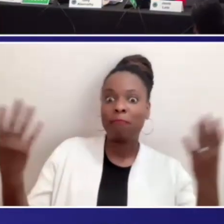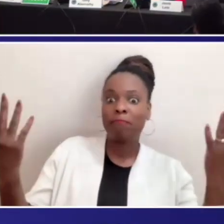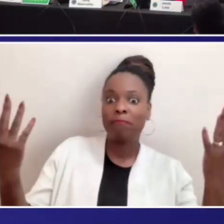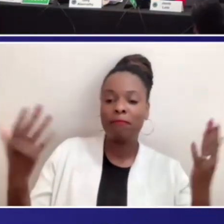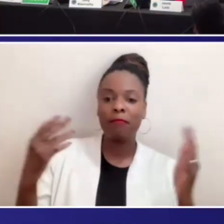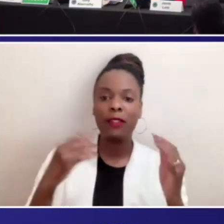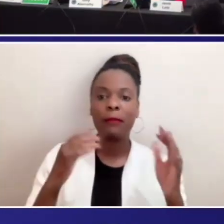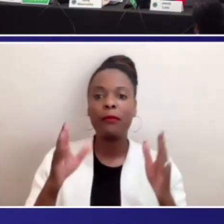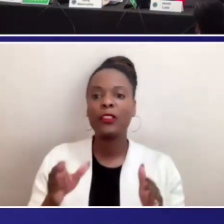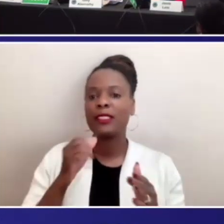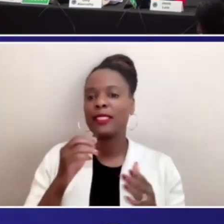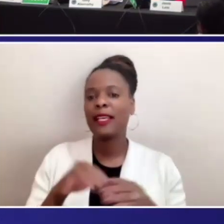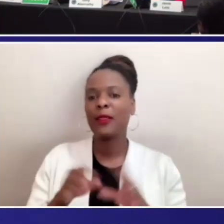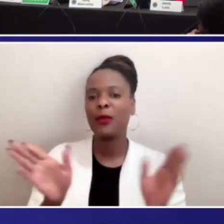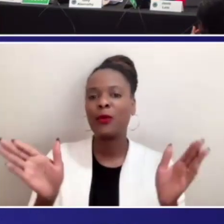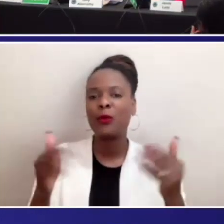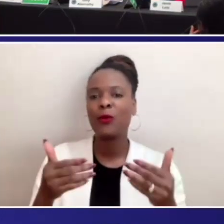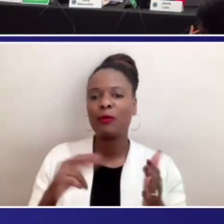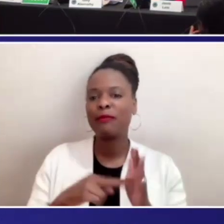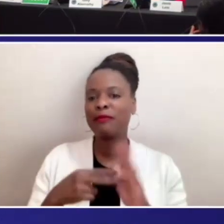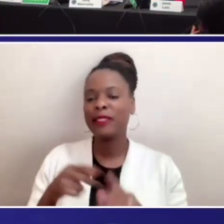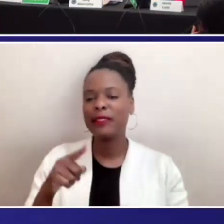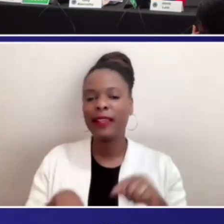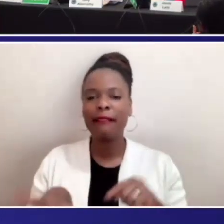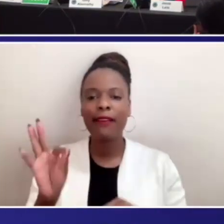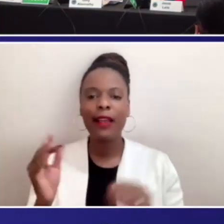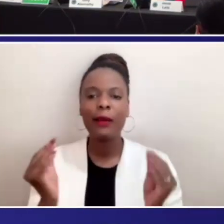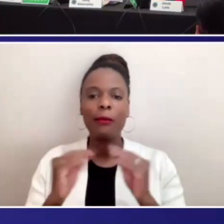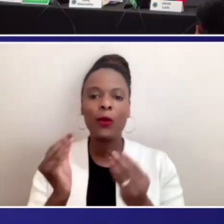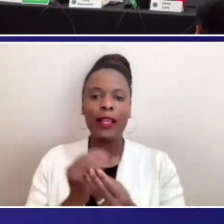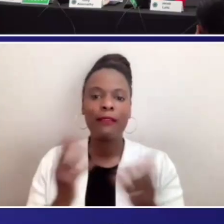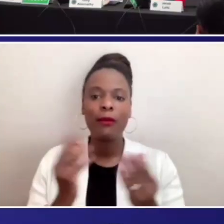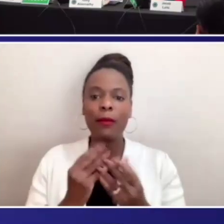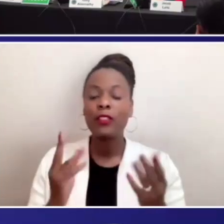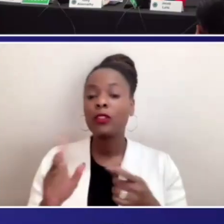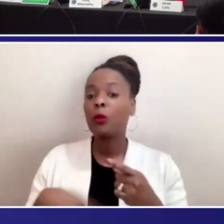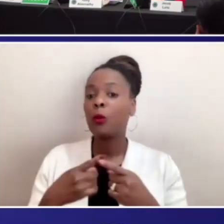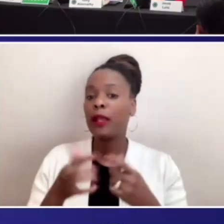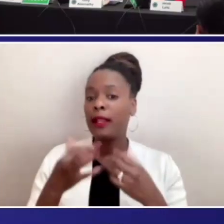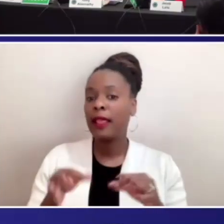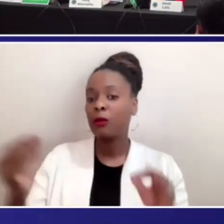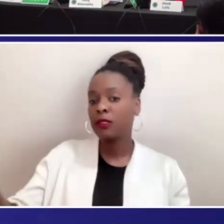moment, so I can't find out any more additional information on that. When we have language around that, though, that would be presented during the